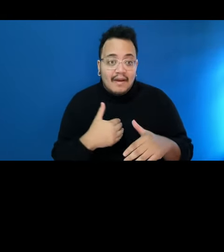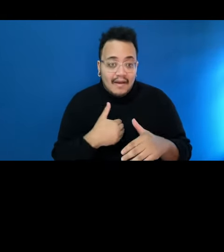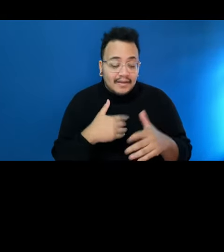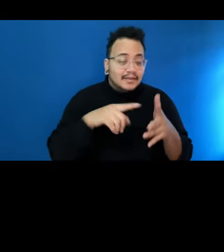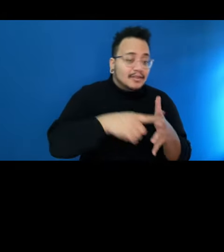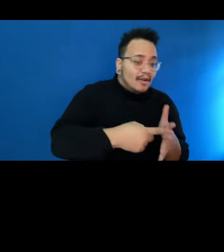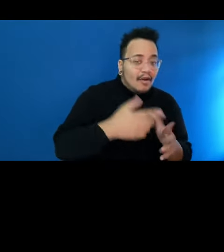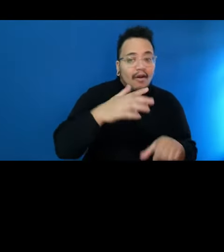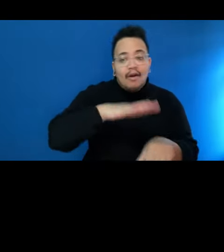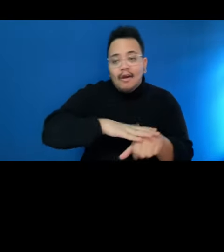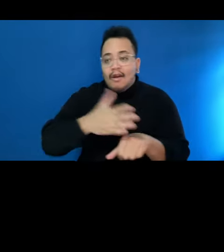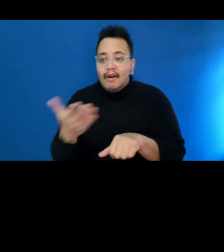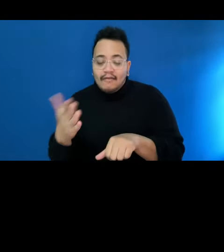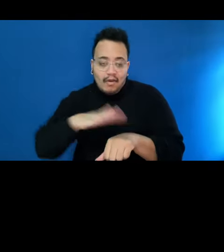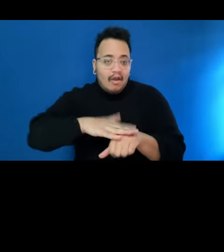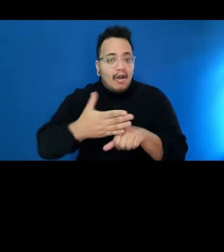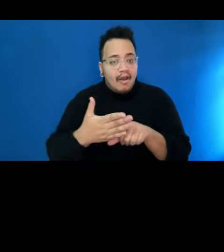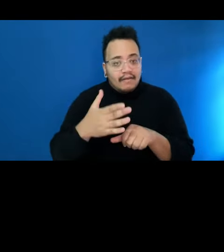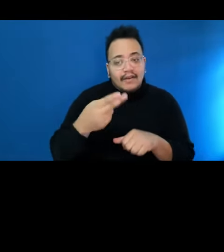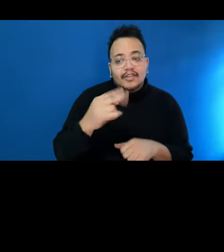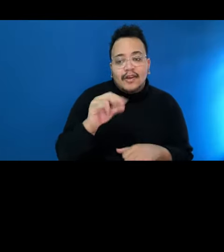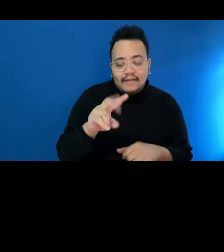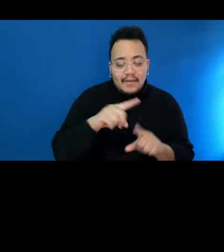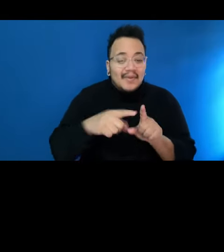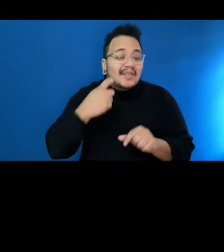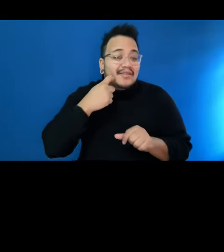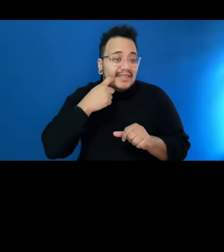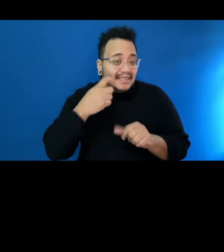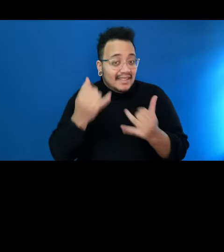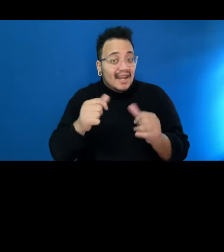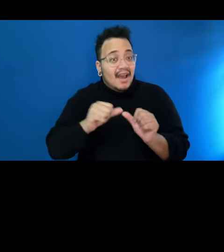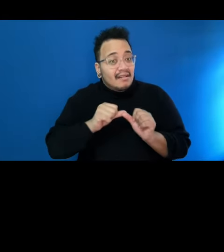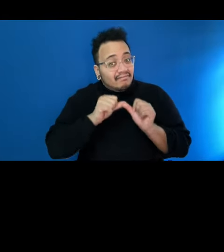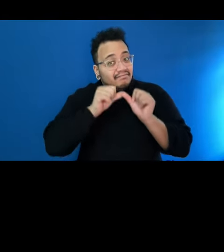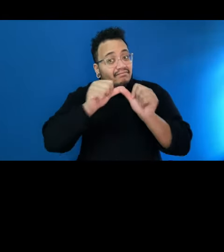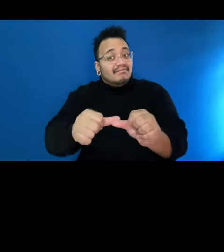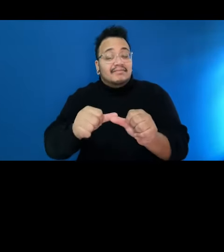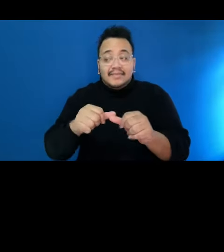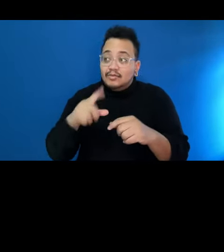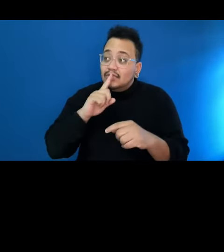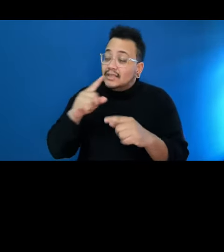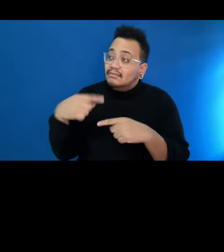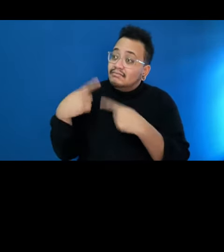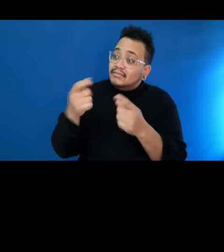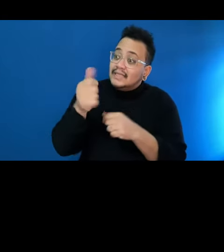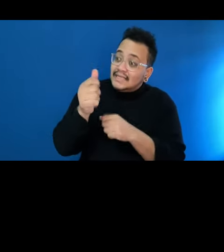but recently it's been the longest stretch. It's been almost 10 years now since I've been on treatment